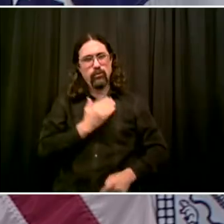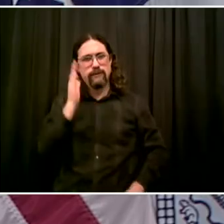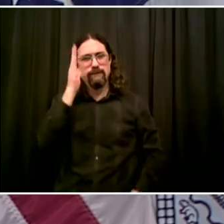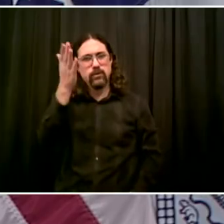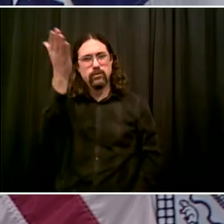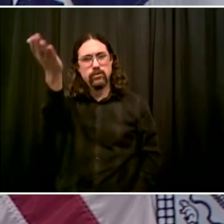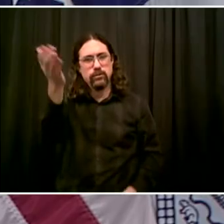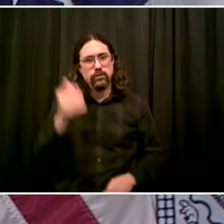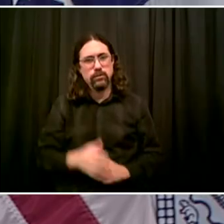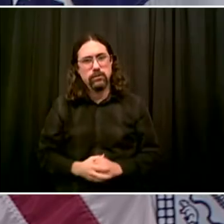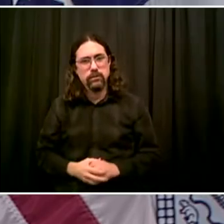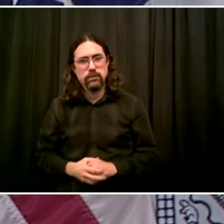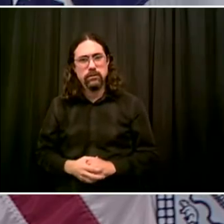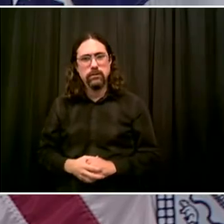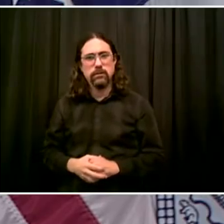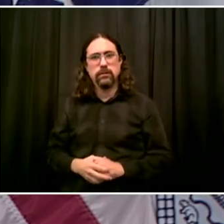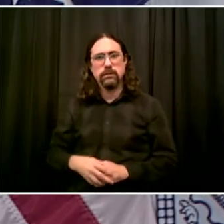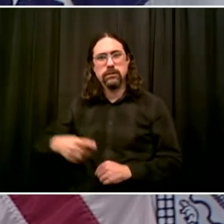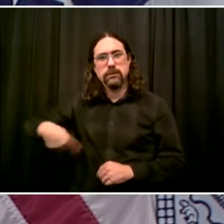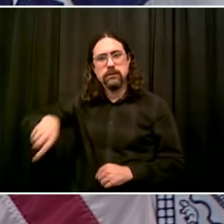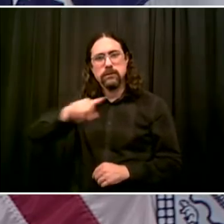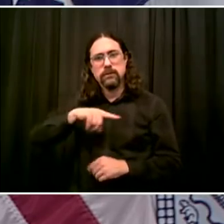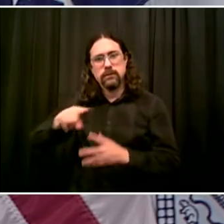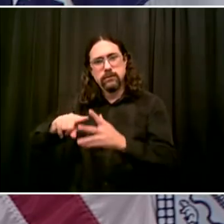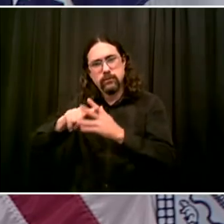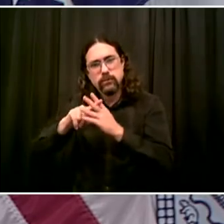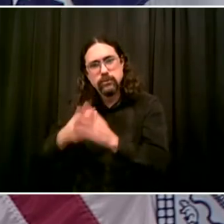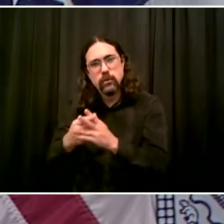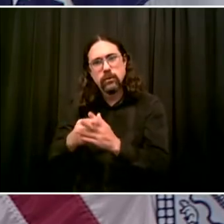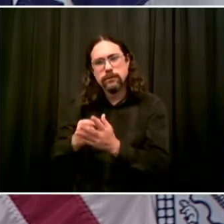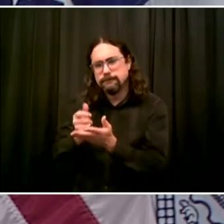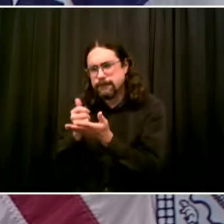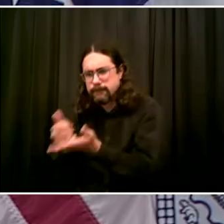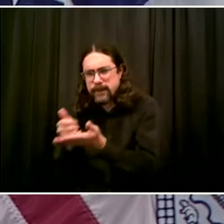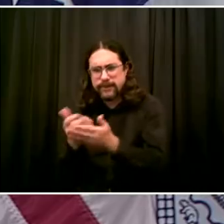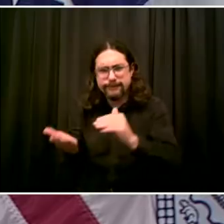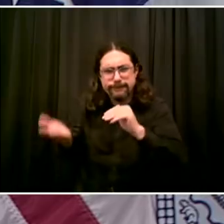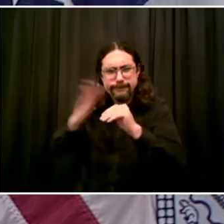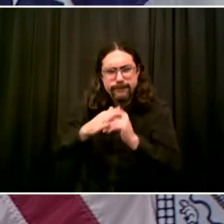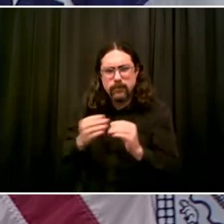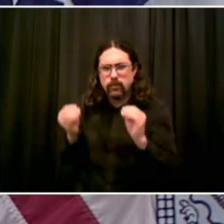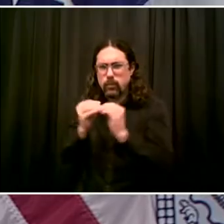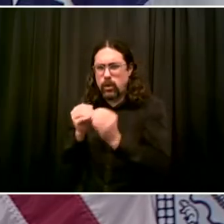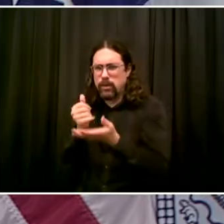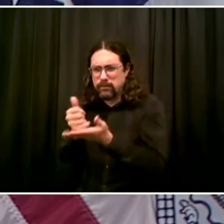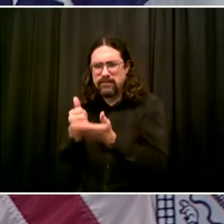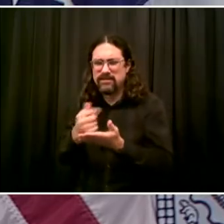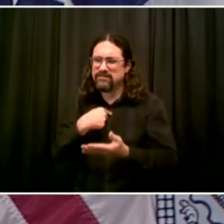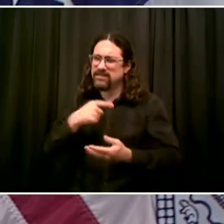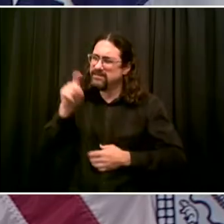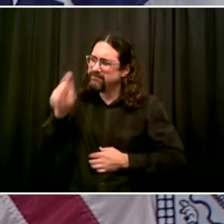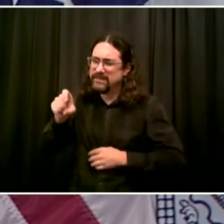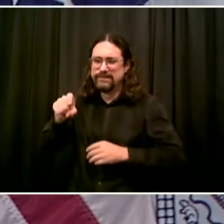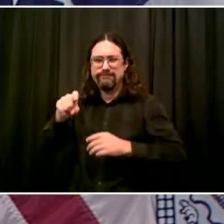WE HAVE COME A LONG WAY IN BEATING THIS VIRUS BACK AND